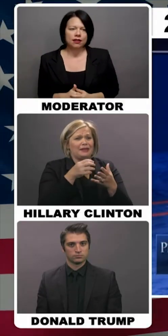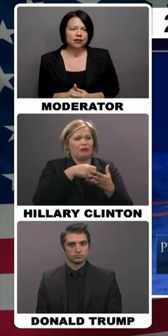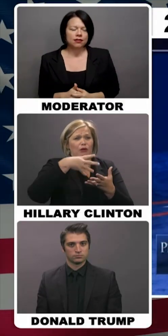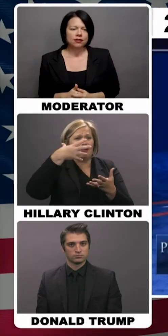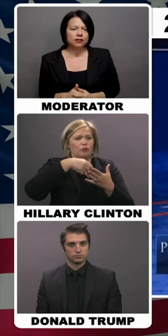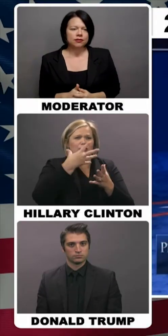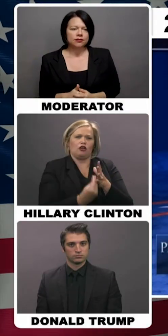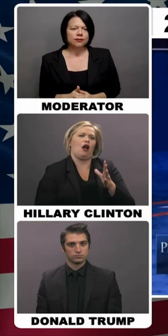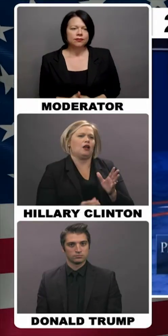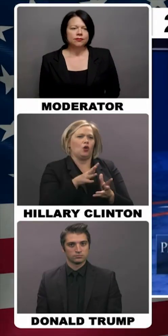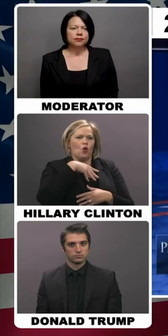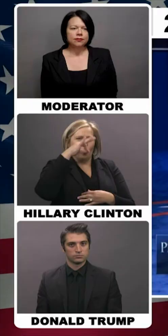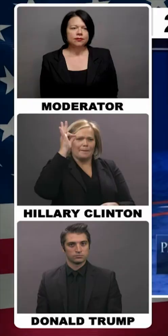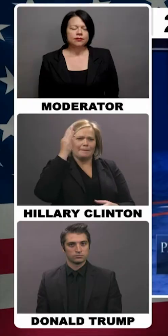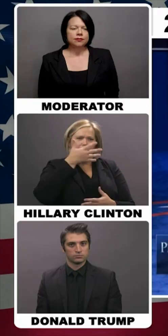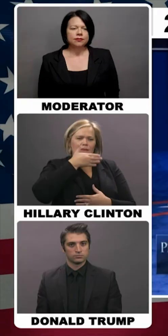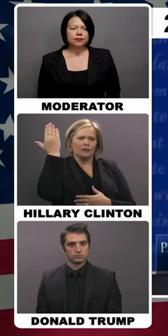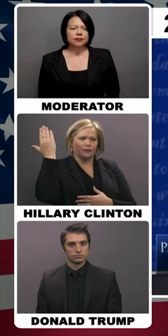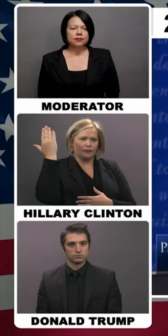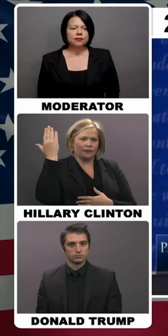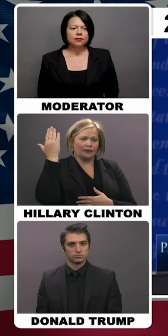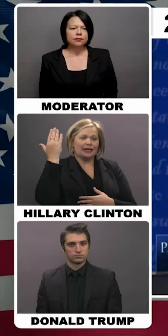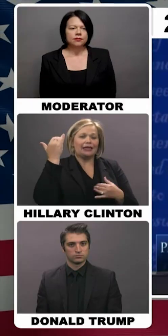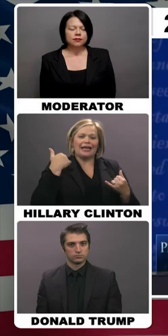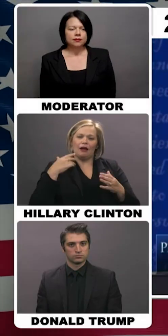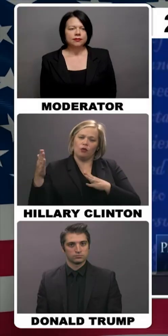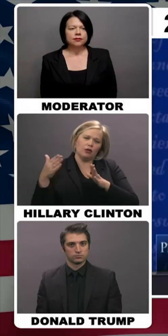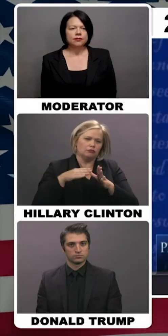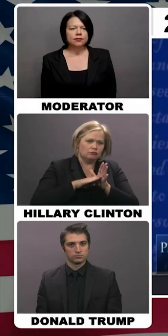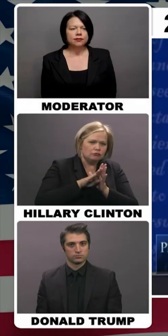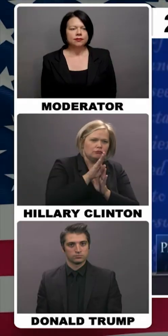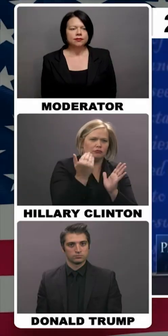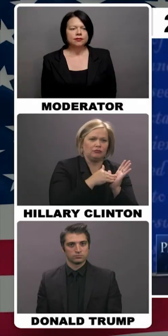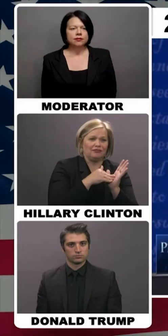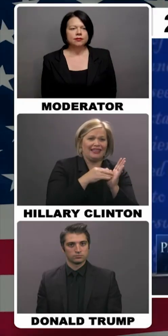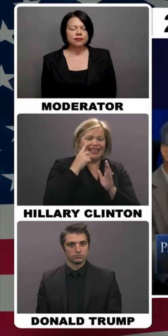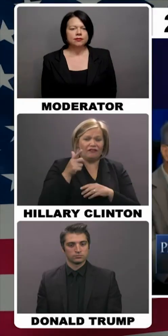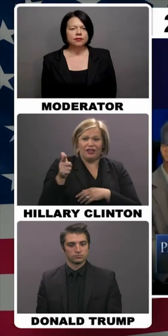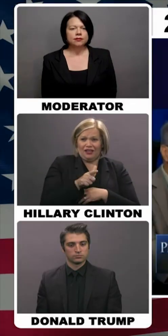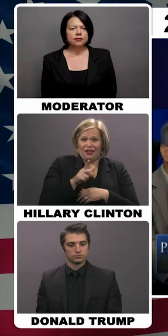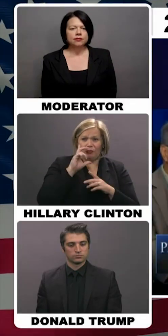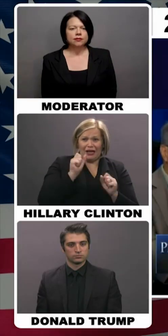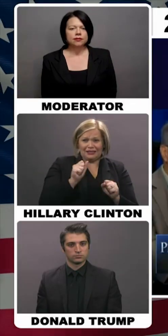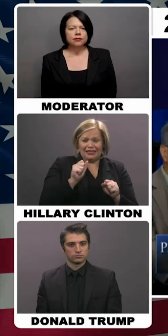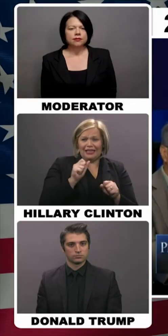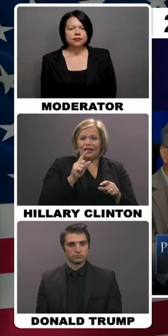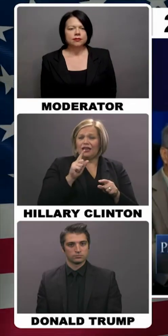We are back on the right track. He would send us back into recession with his tax plans. Secretary